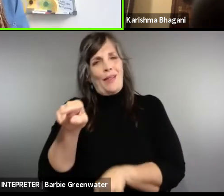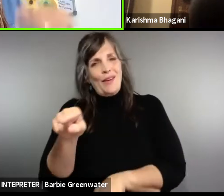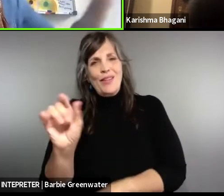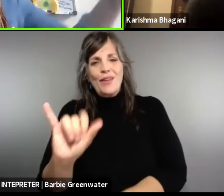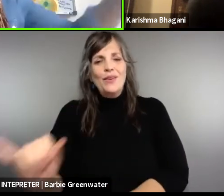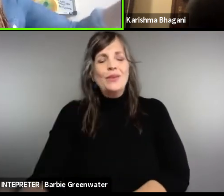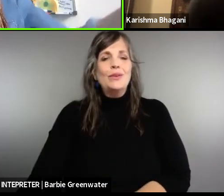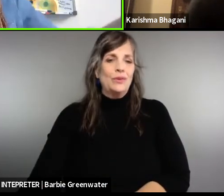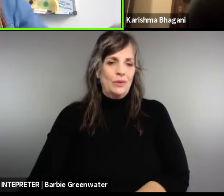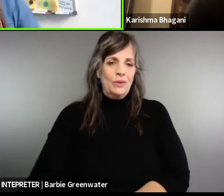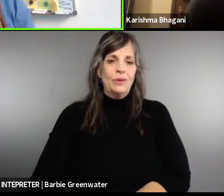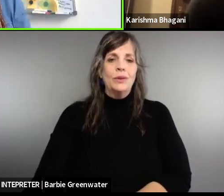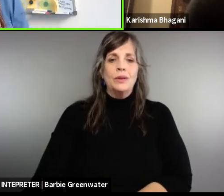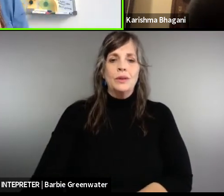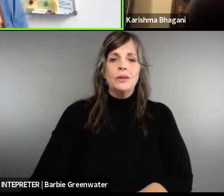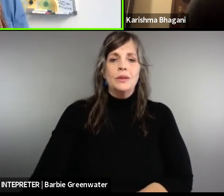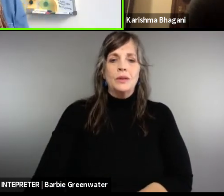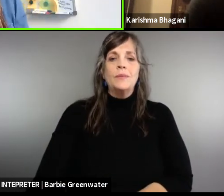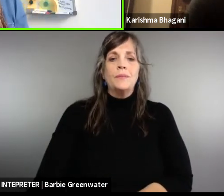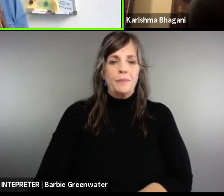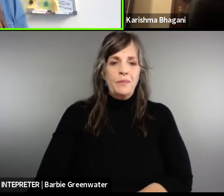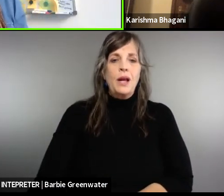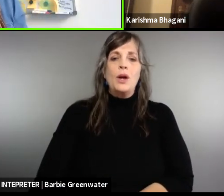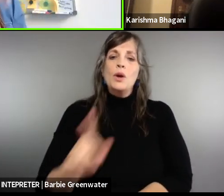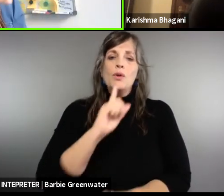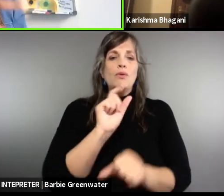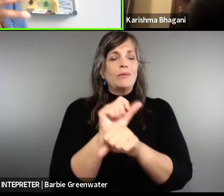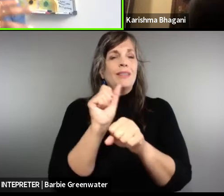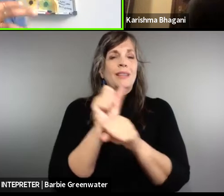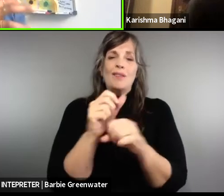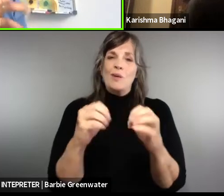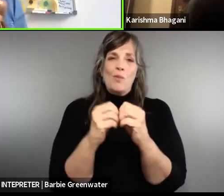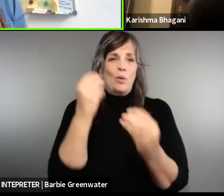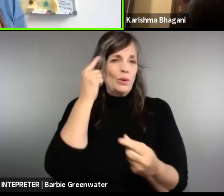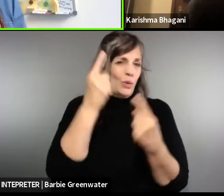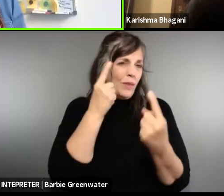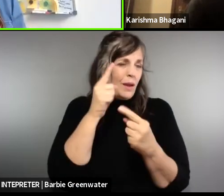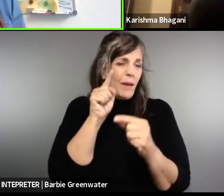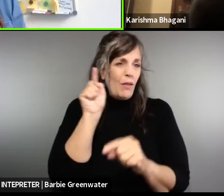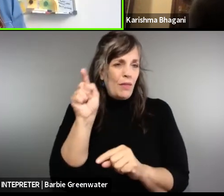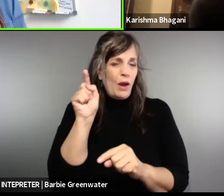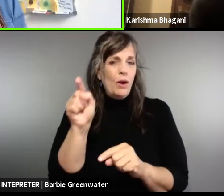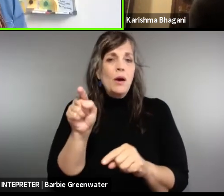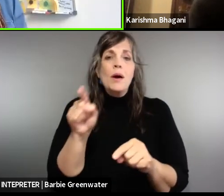There's literally more to think about on the continent, but the base challenges are the same.